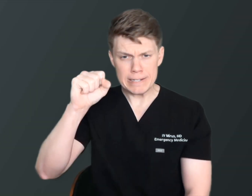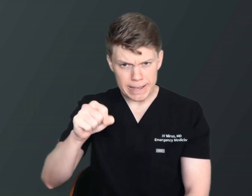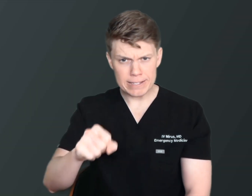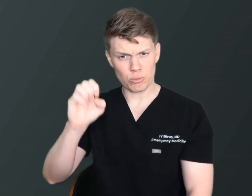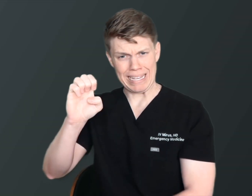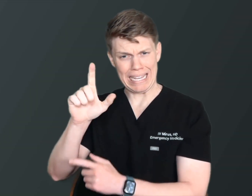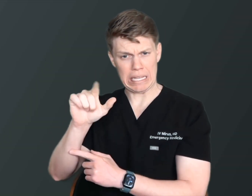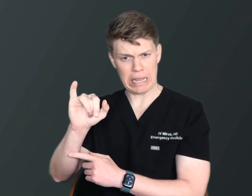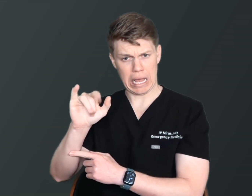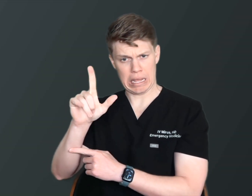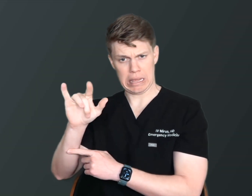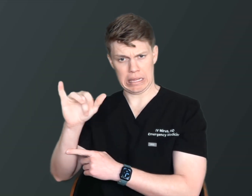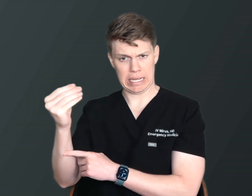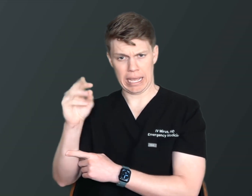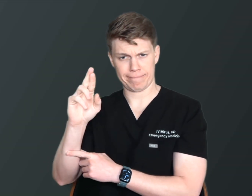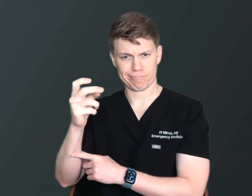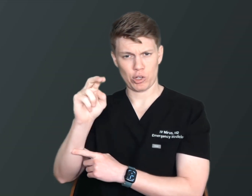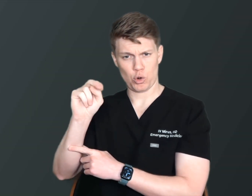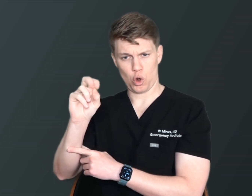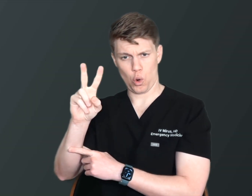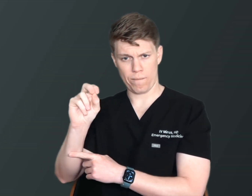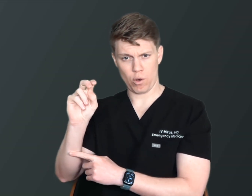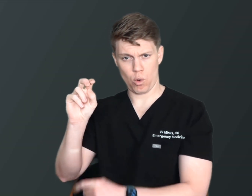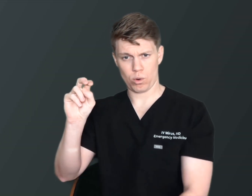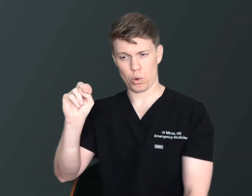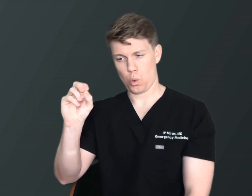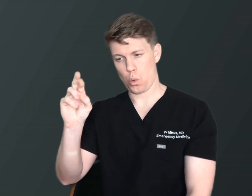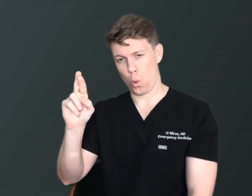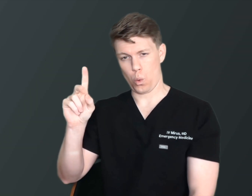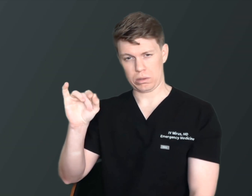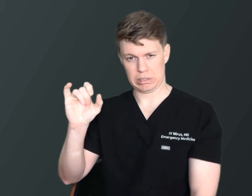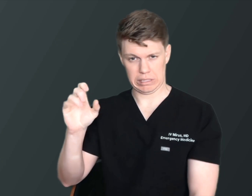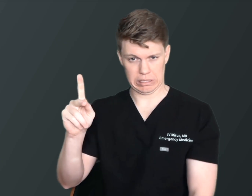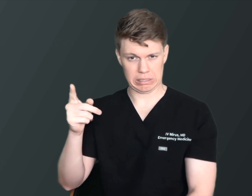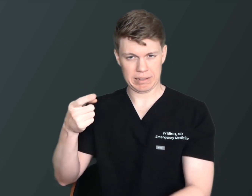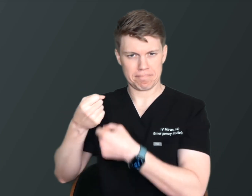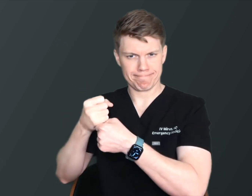Yes, the companies Eli Lilly and Novo Nordisk,